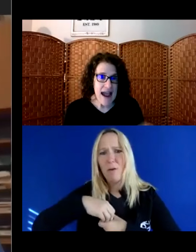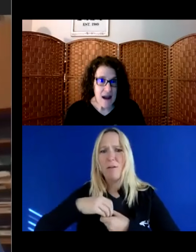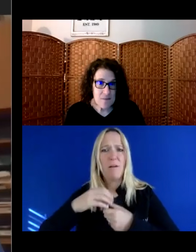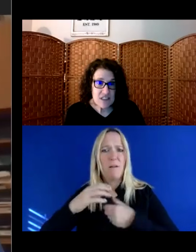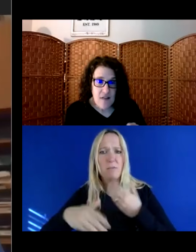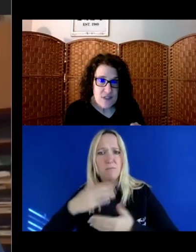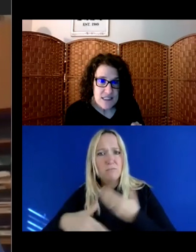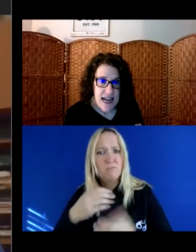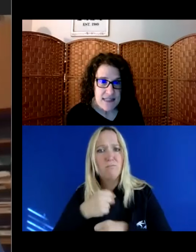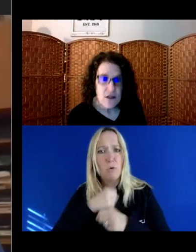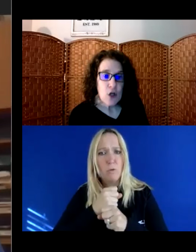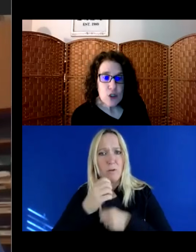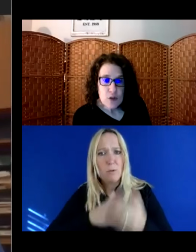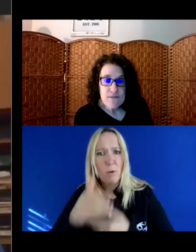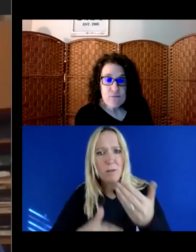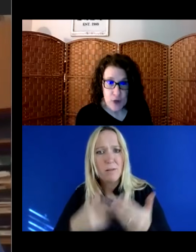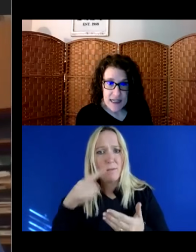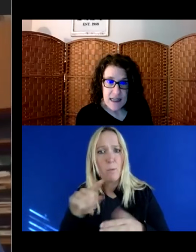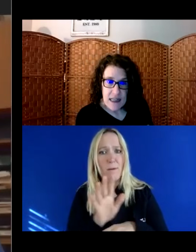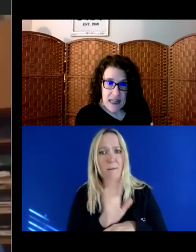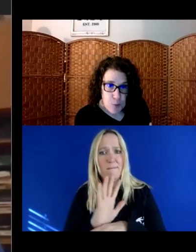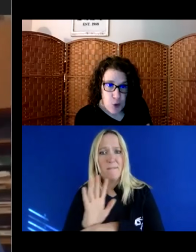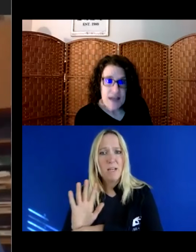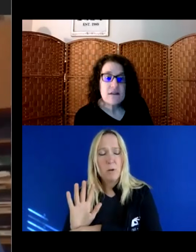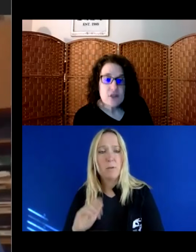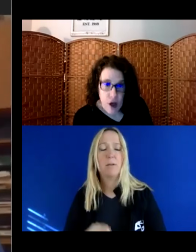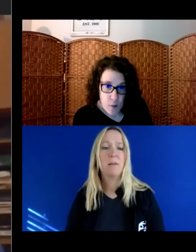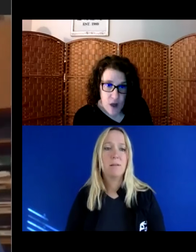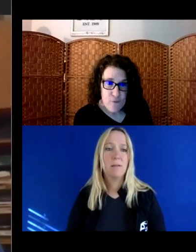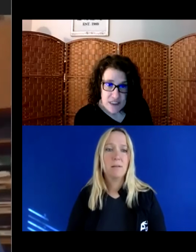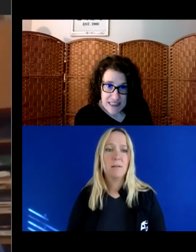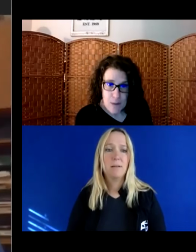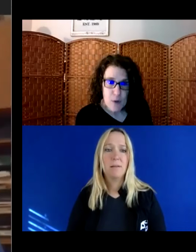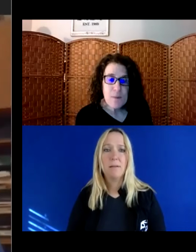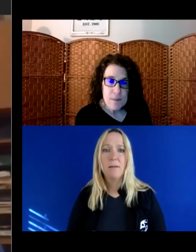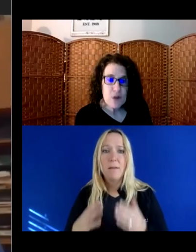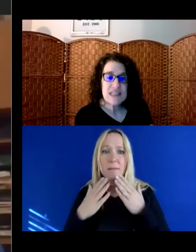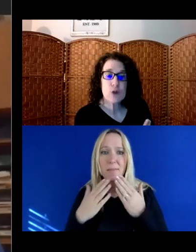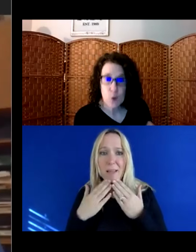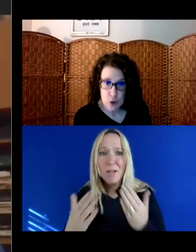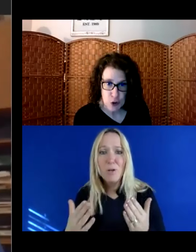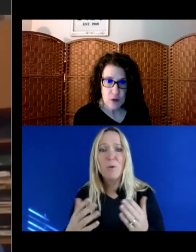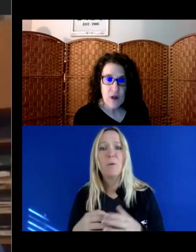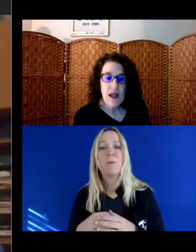And Mostafa says, "using free/Libre software for disabled people is crucial.